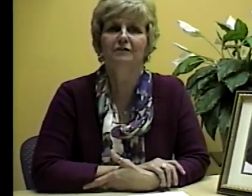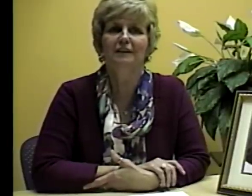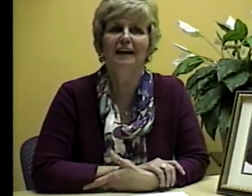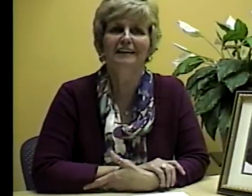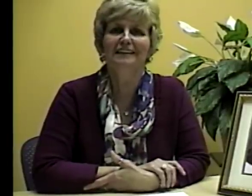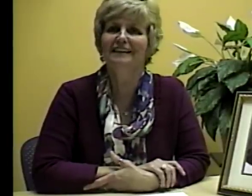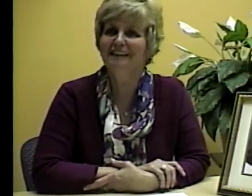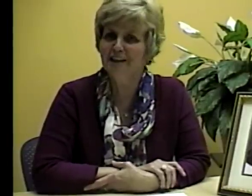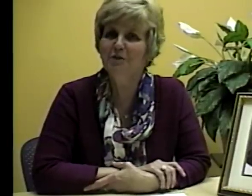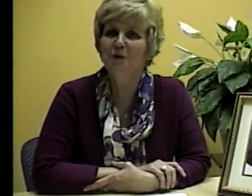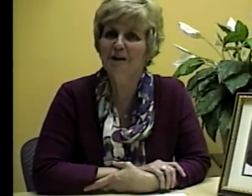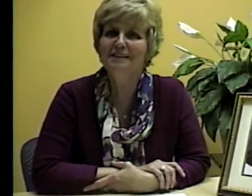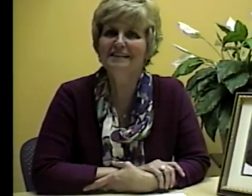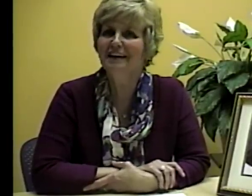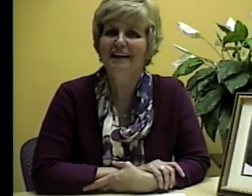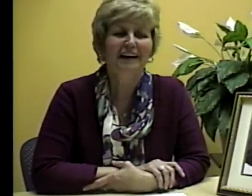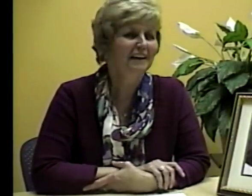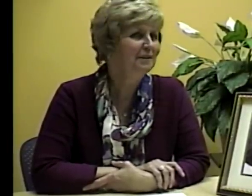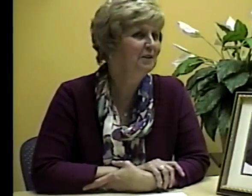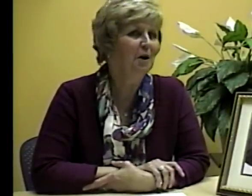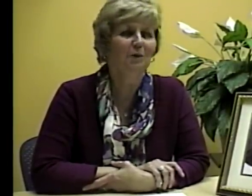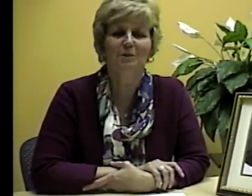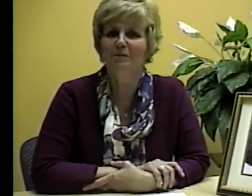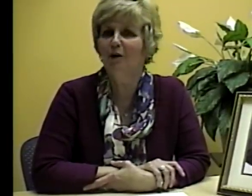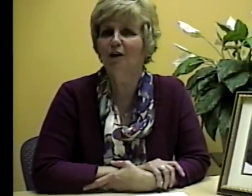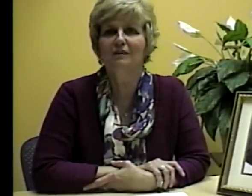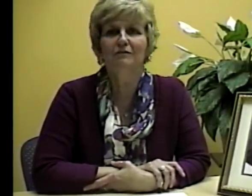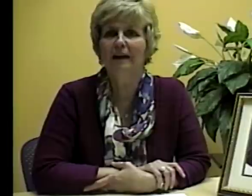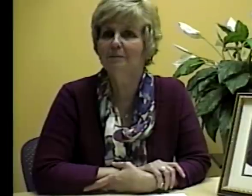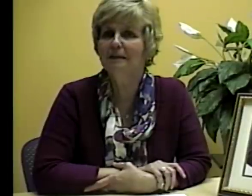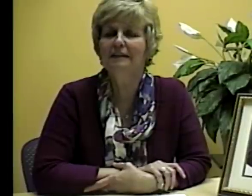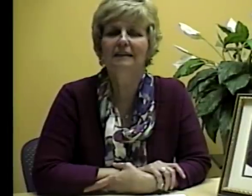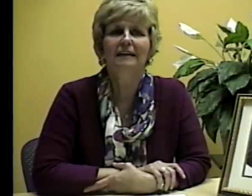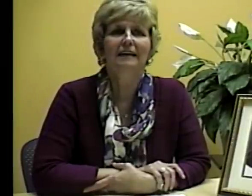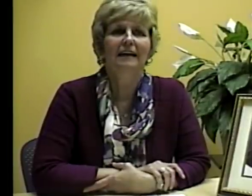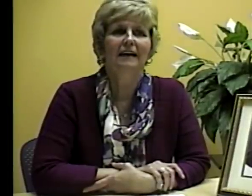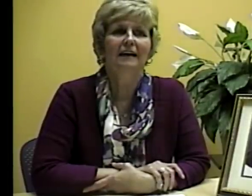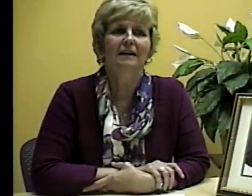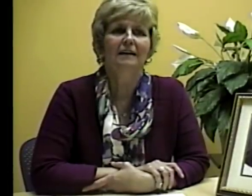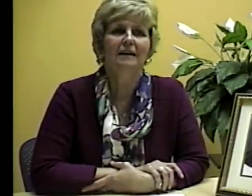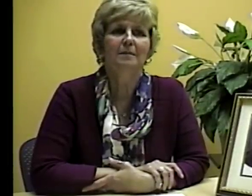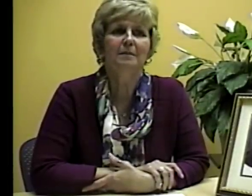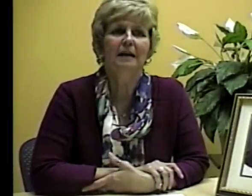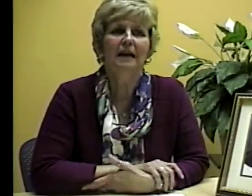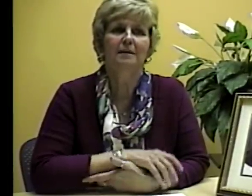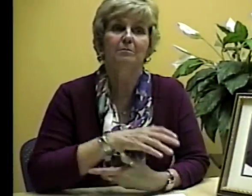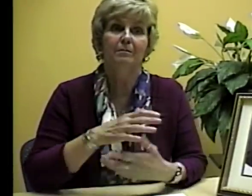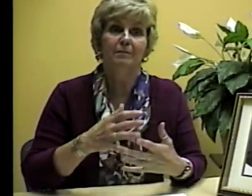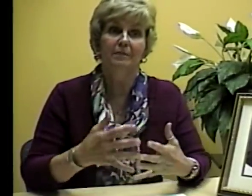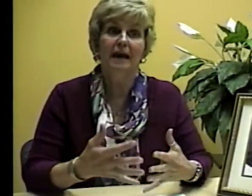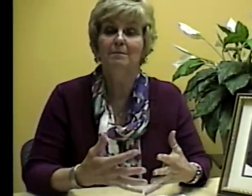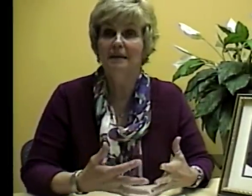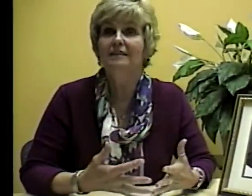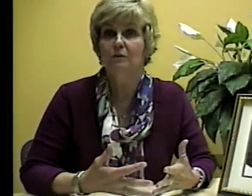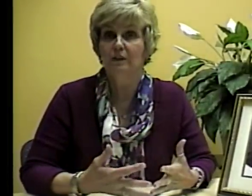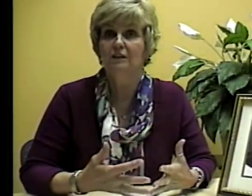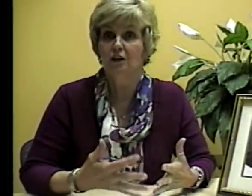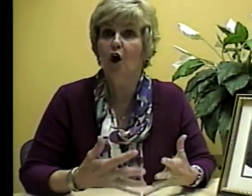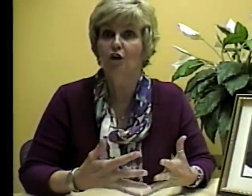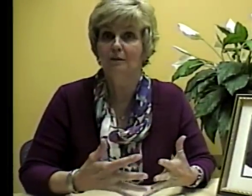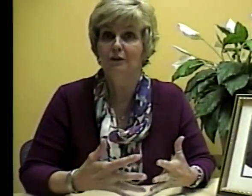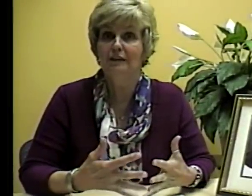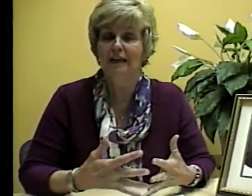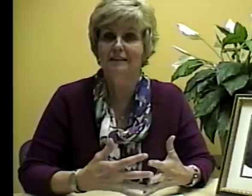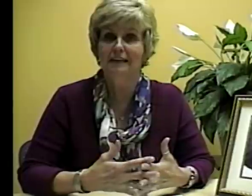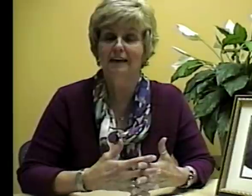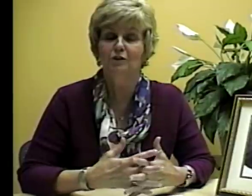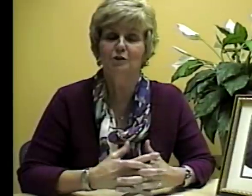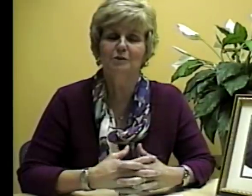feel like he was a part of the family. That meant we could all communicate together. It